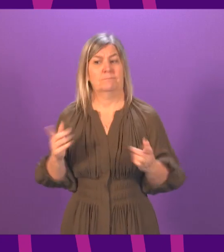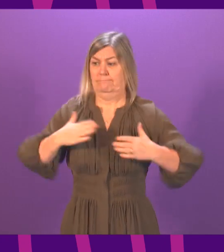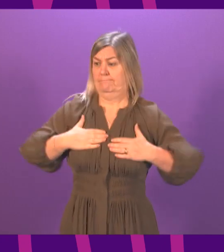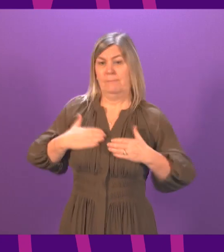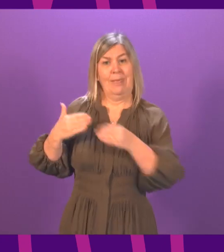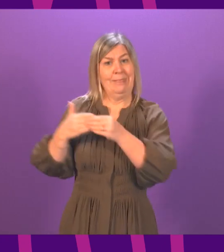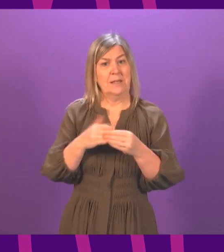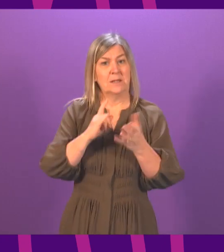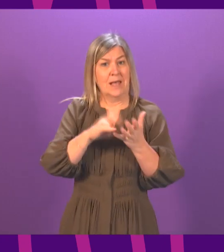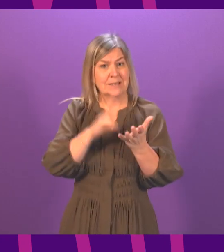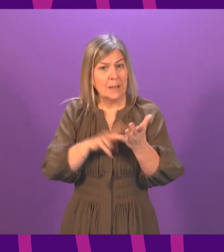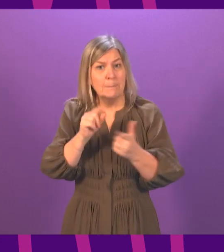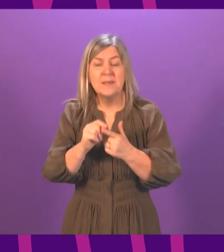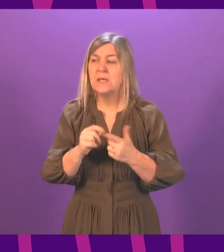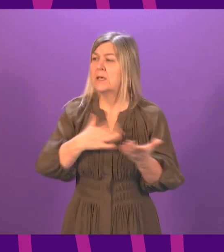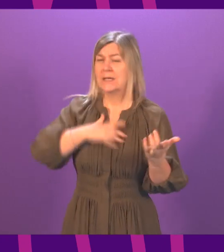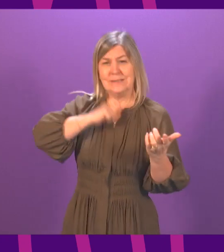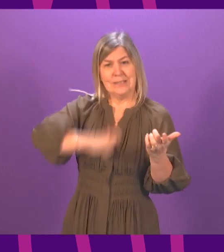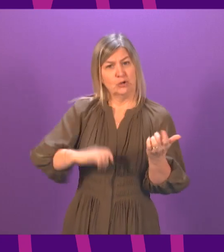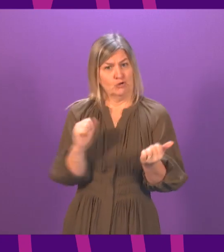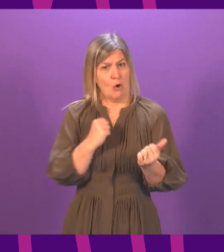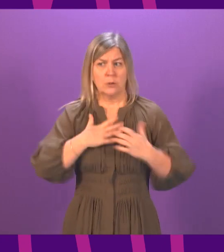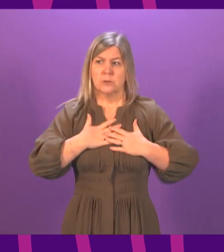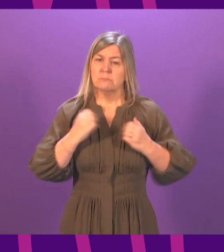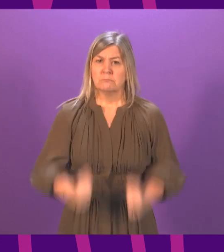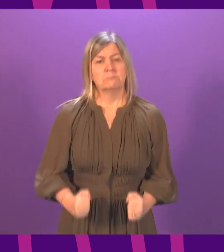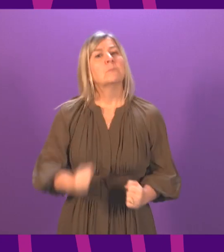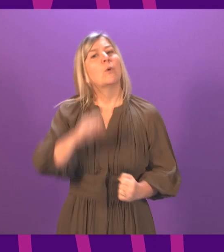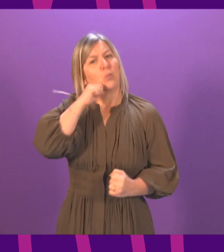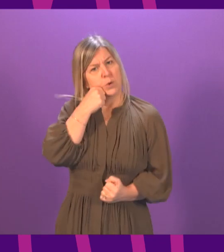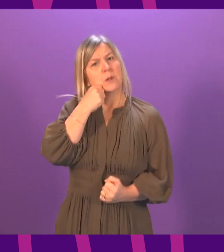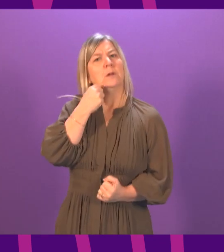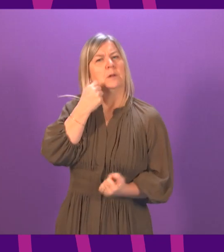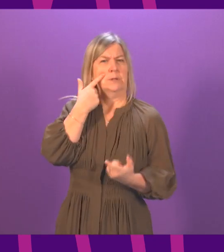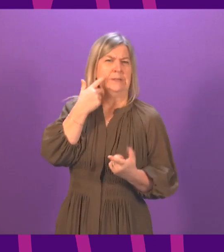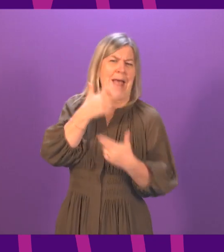and as a citizen of this country, will stand against prejudice, discrimination and bigotry